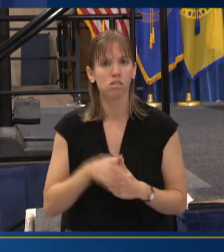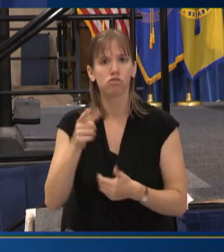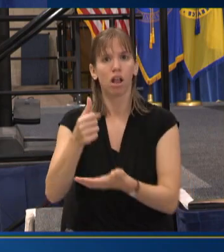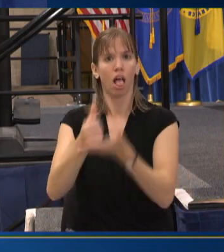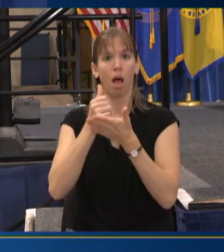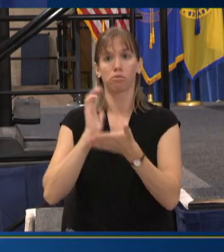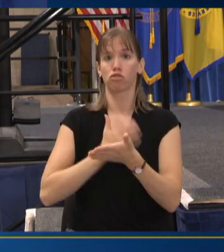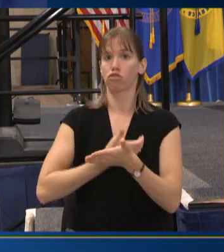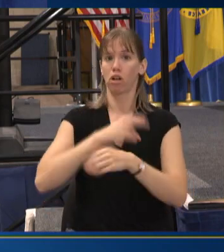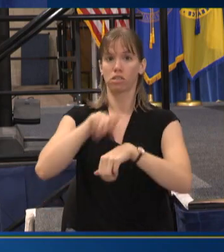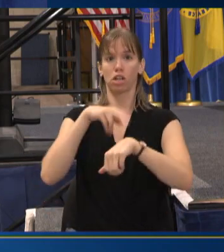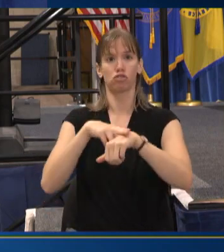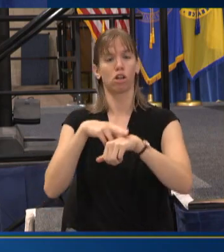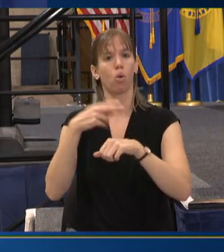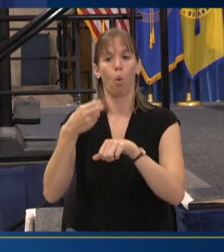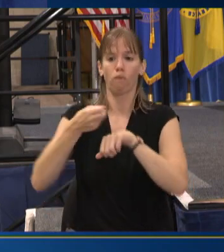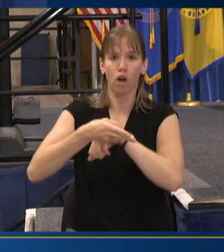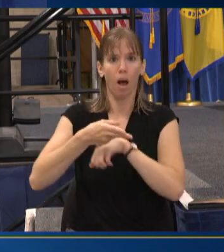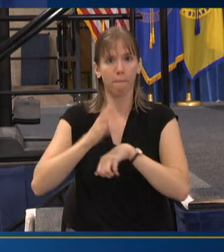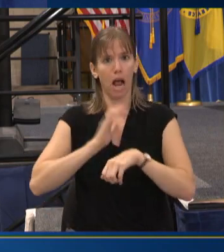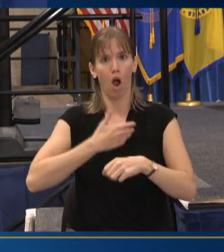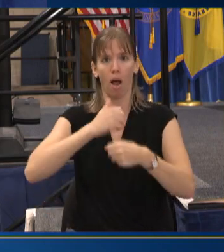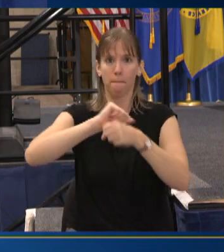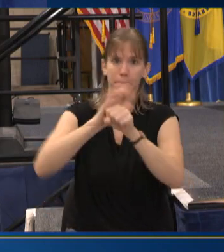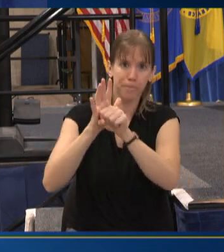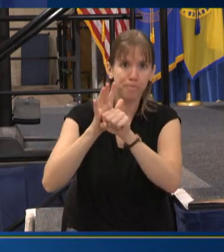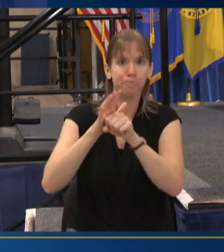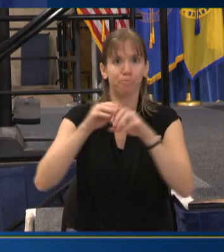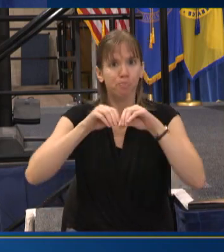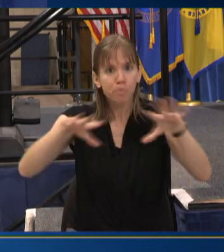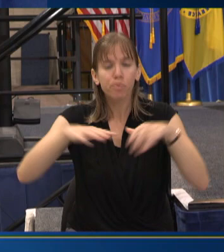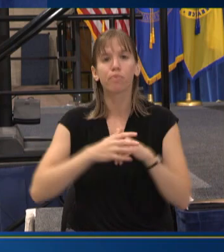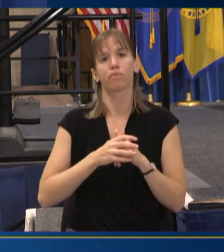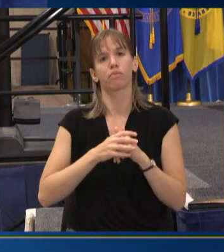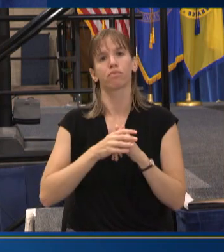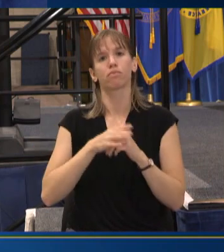the COVID-19 pandemic and to build a strong foundation for a healthier future